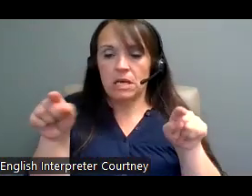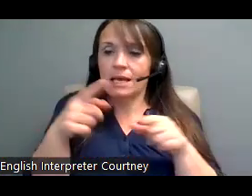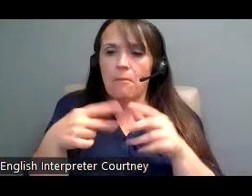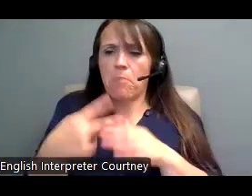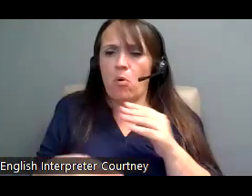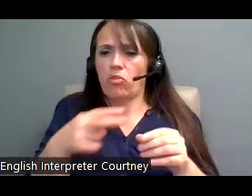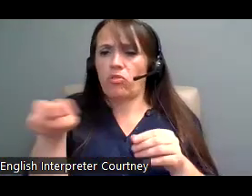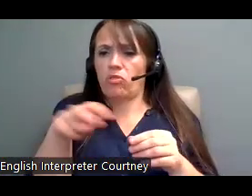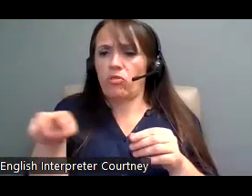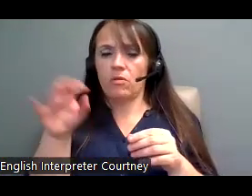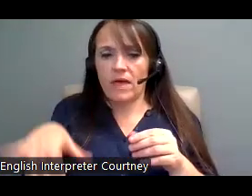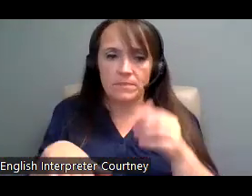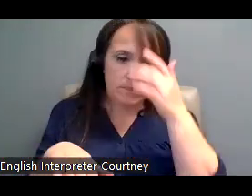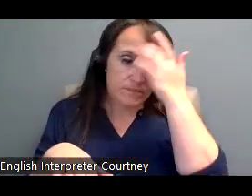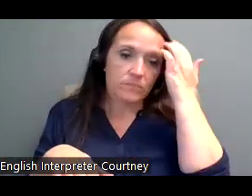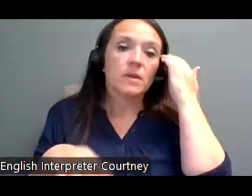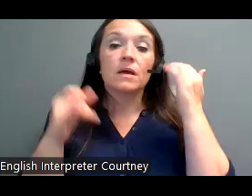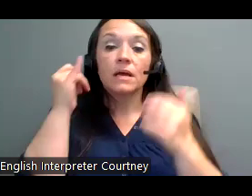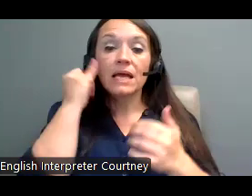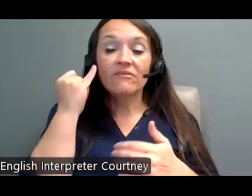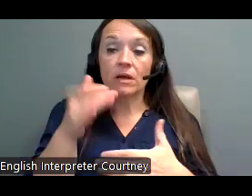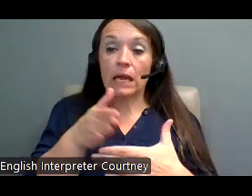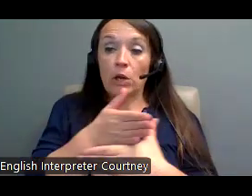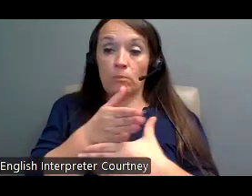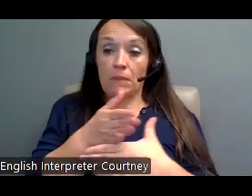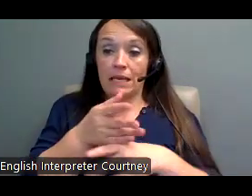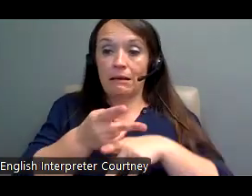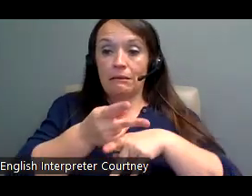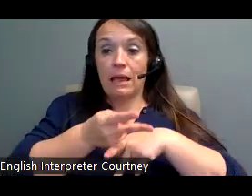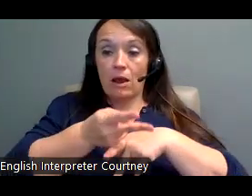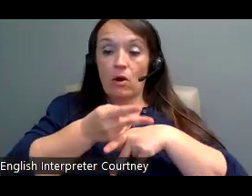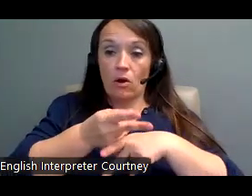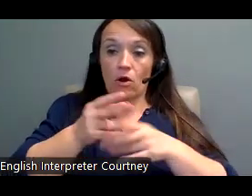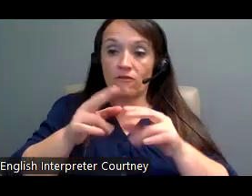would require you to live in an immediate care facility or other institution. You also have